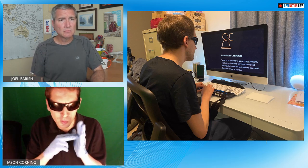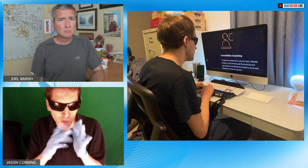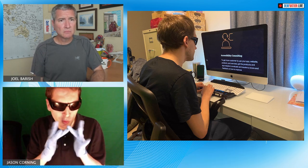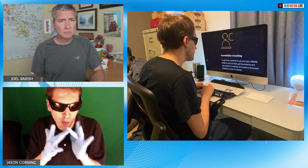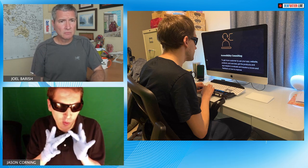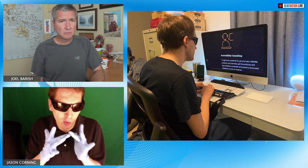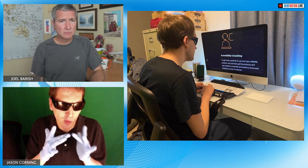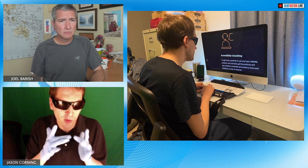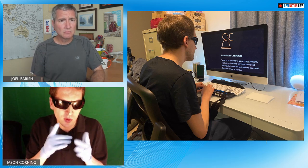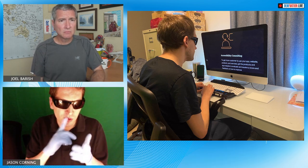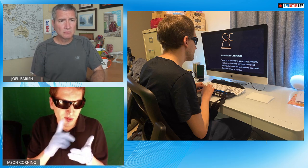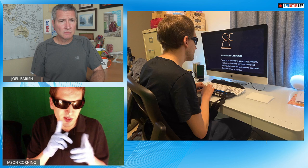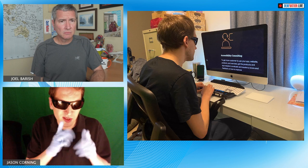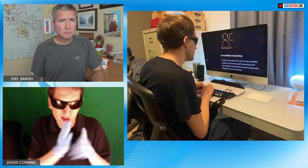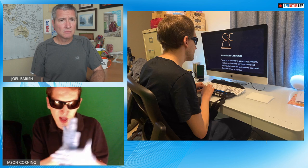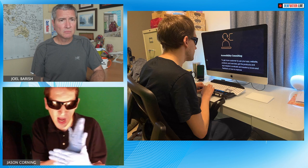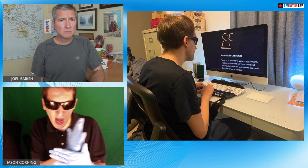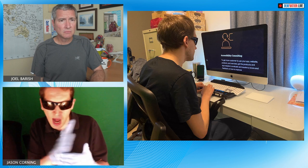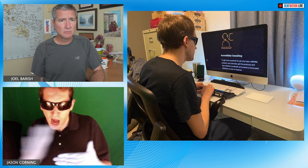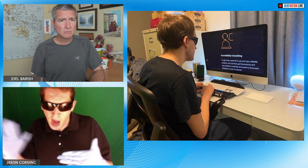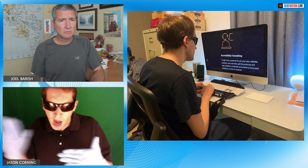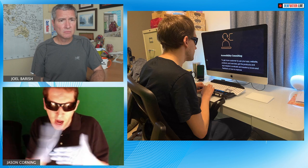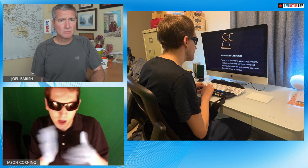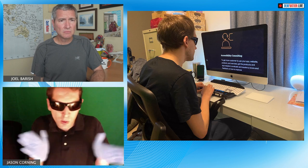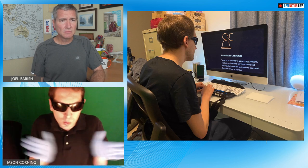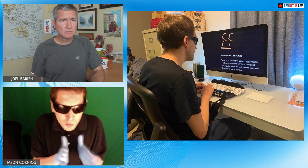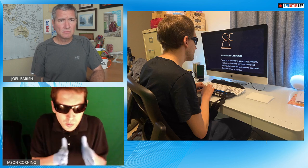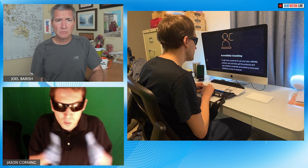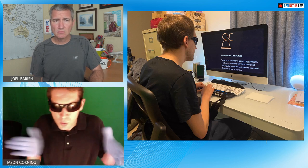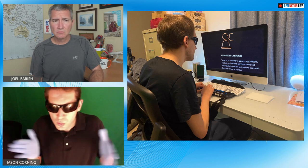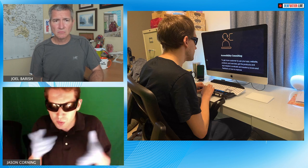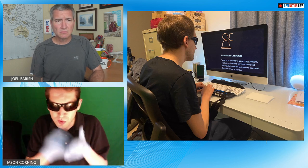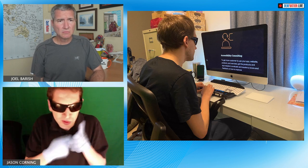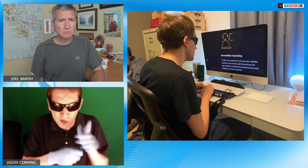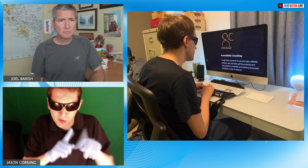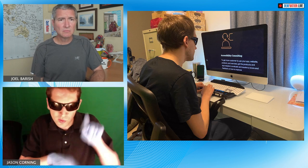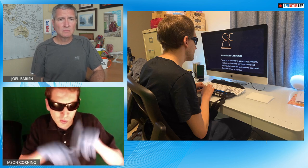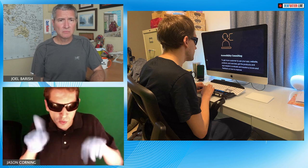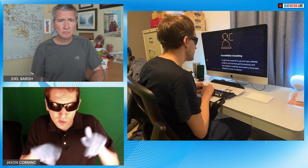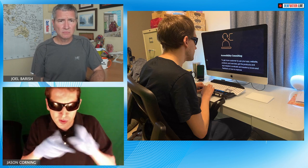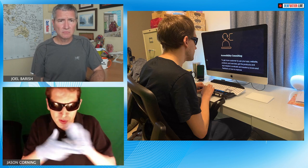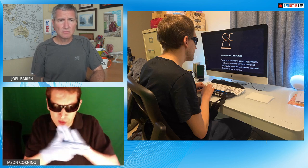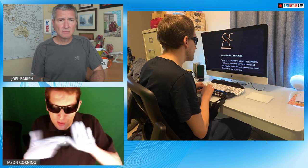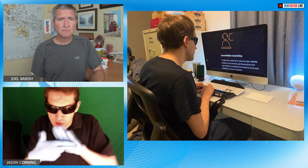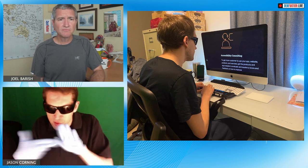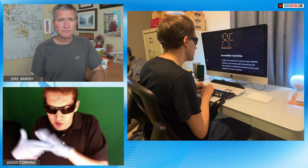however you can look online and see the prices there is a wide range based on the size and brand